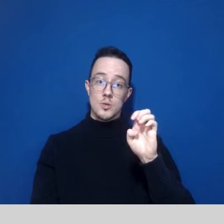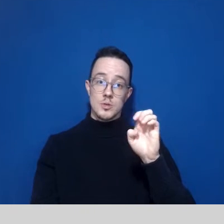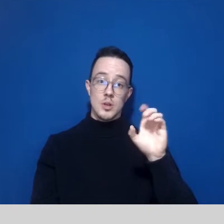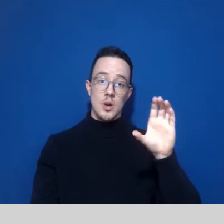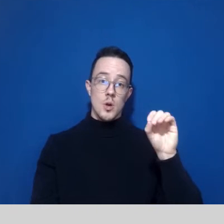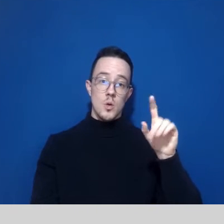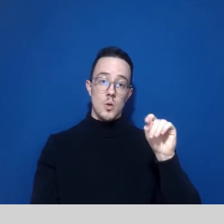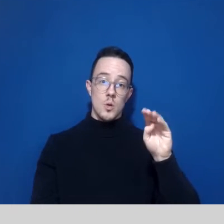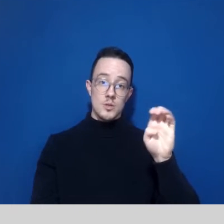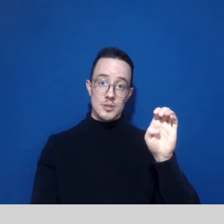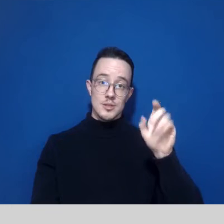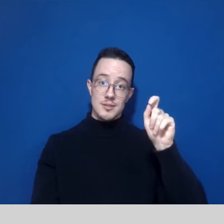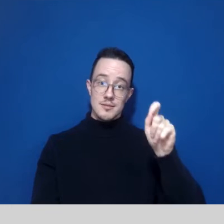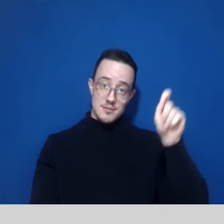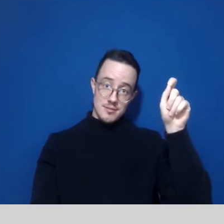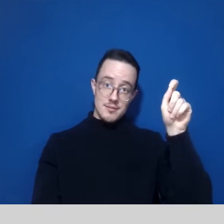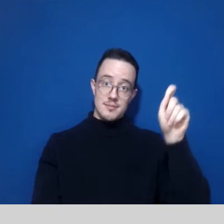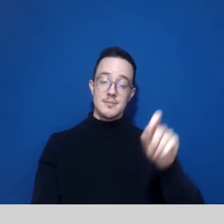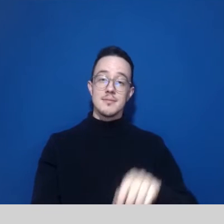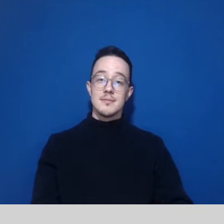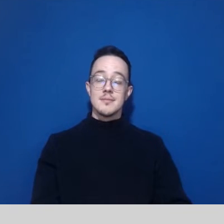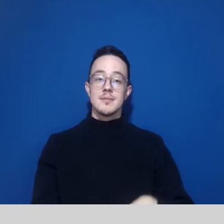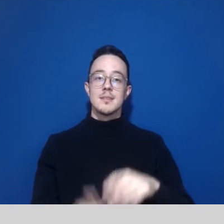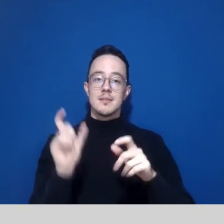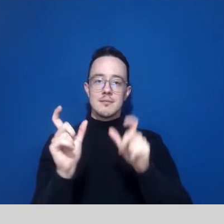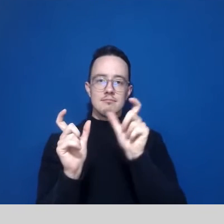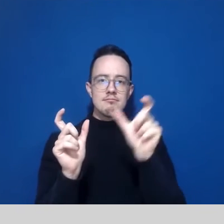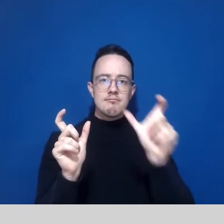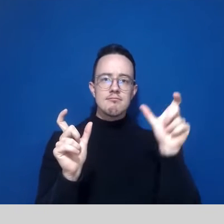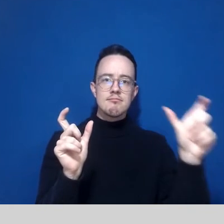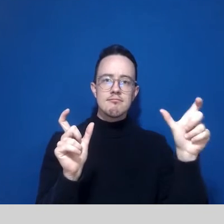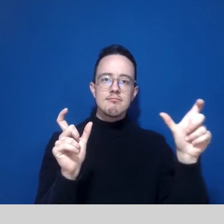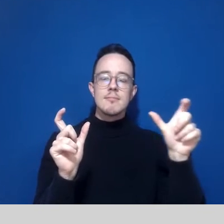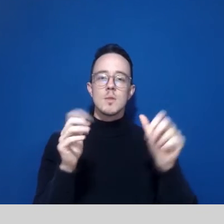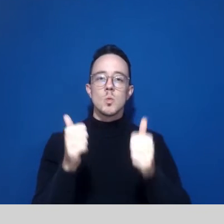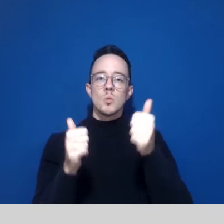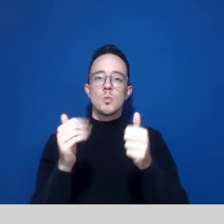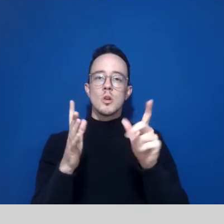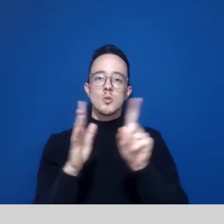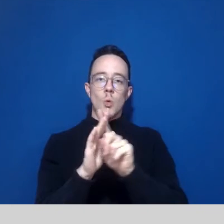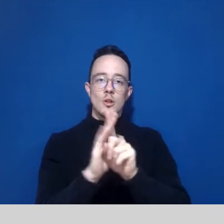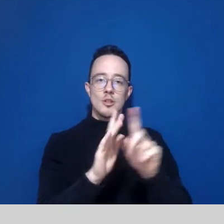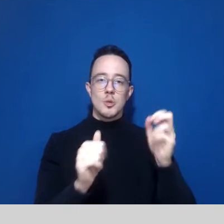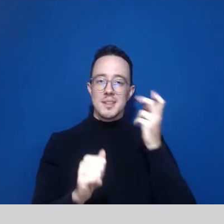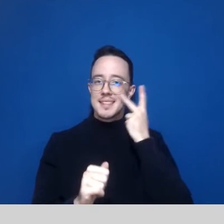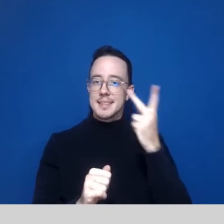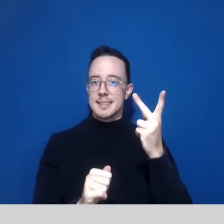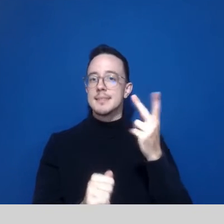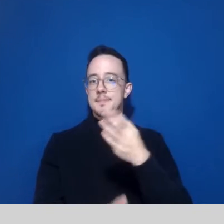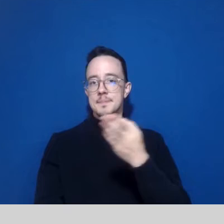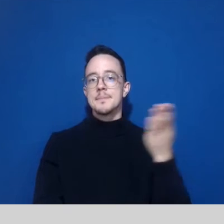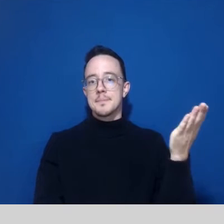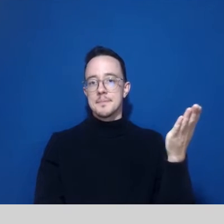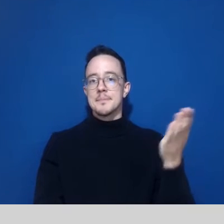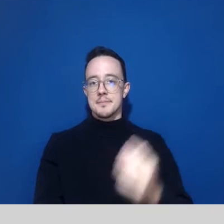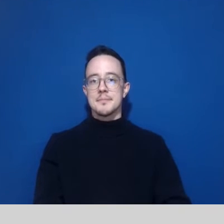which have no XR on the E and then come the other two. And then between these two words,